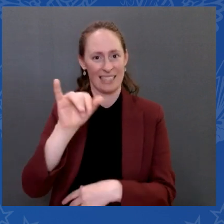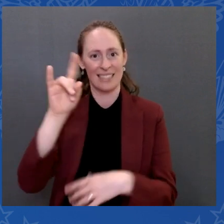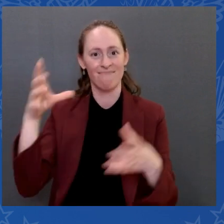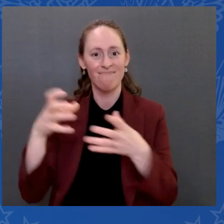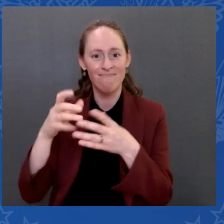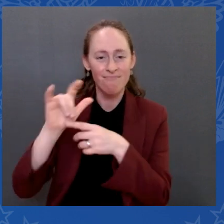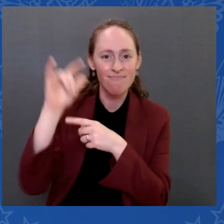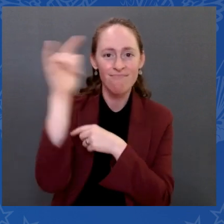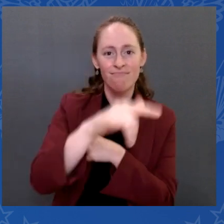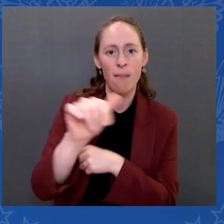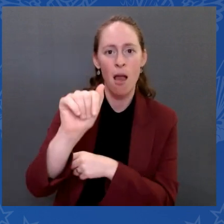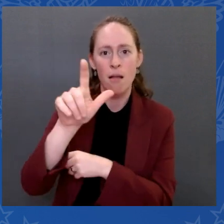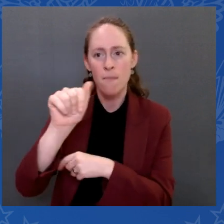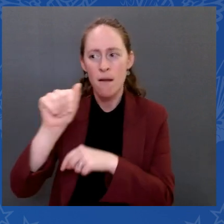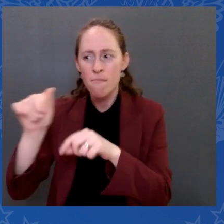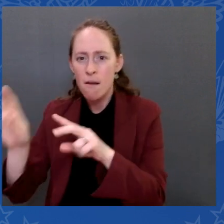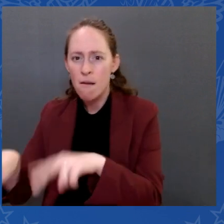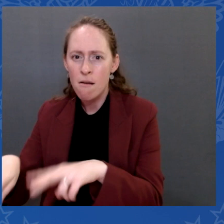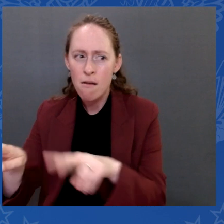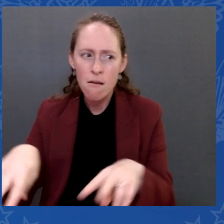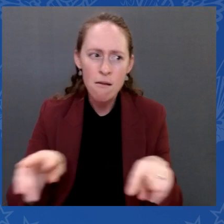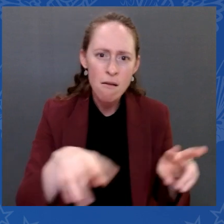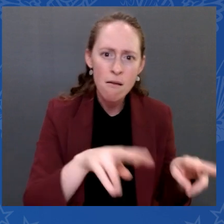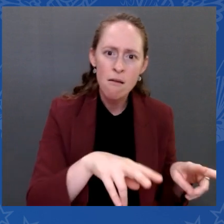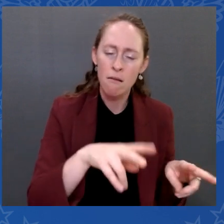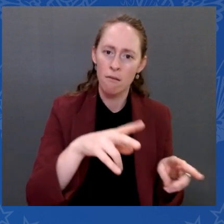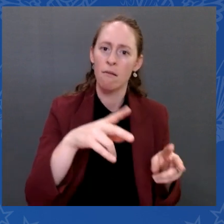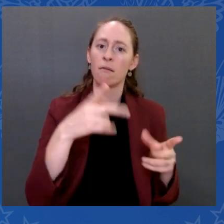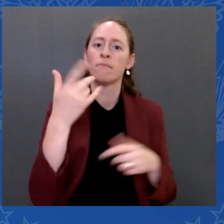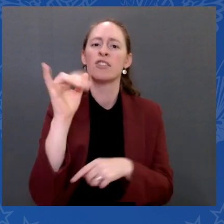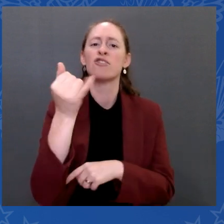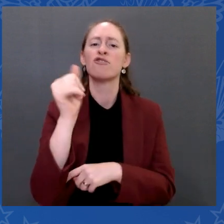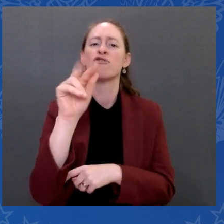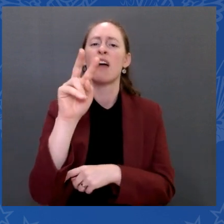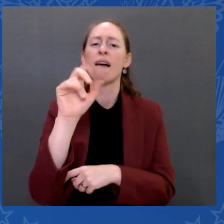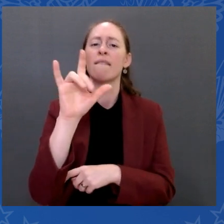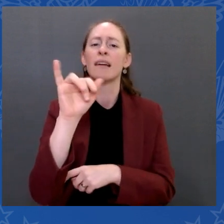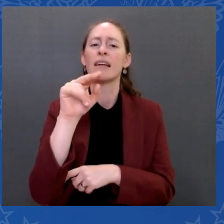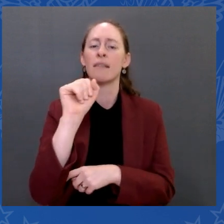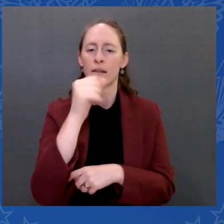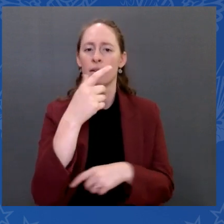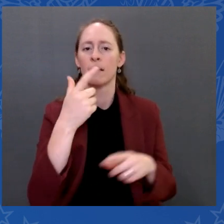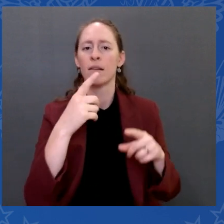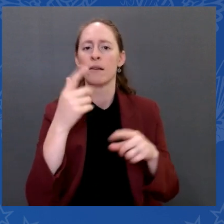each of those Javelins requires over 250 microprocessors for each and every one.